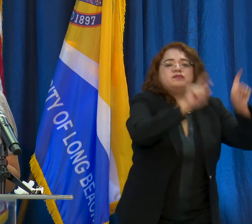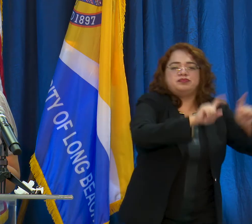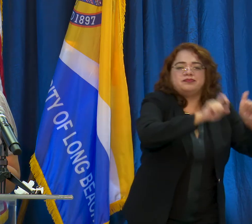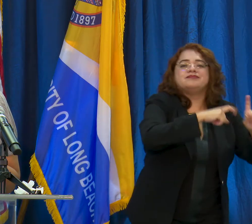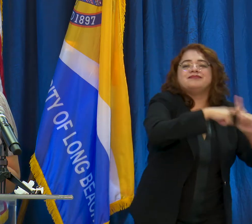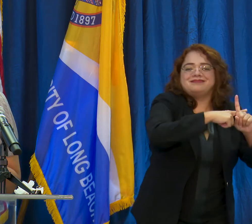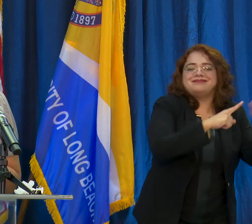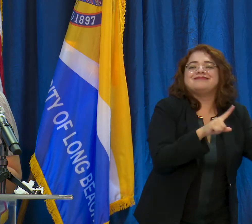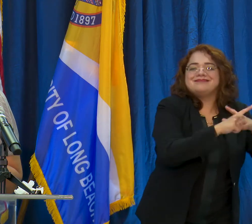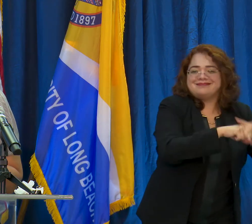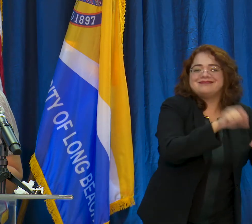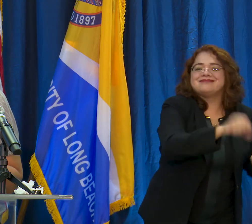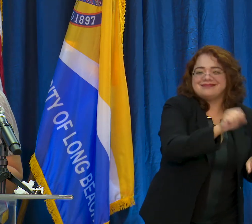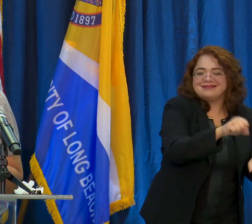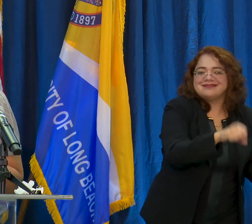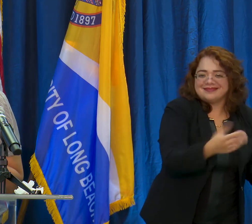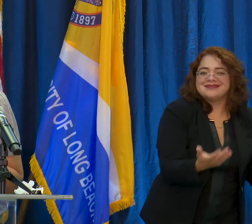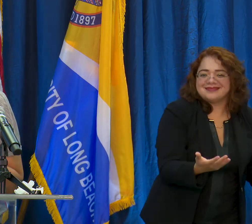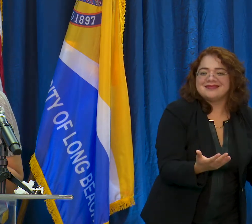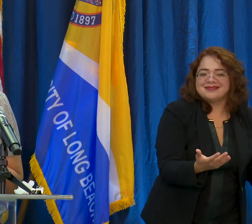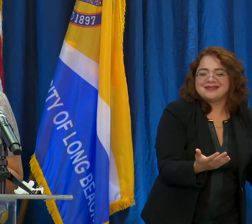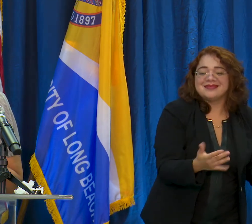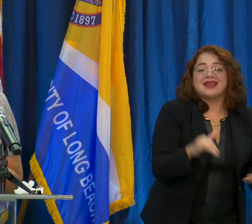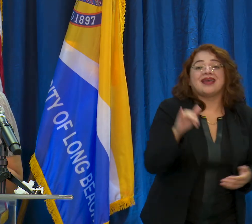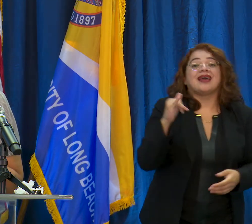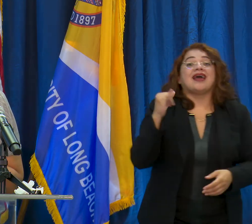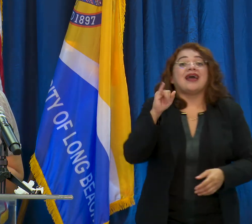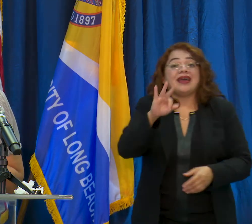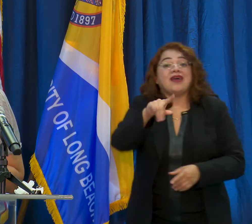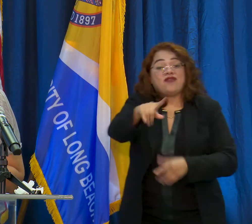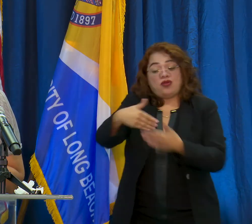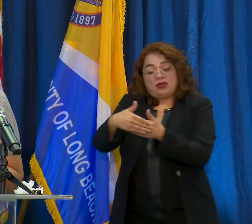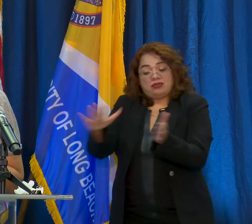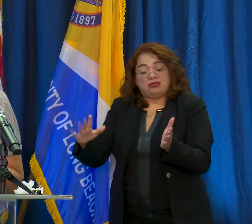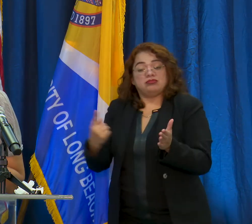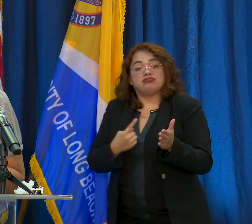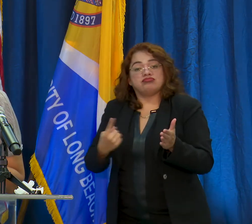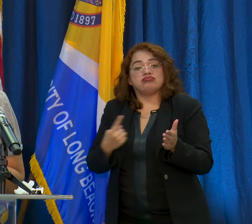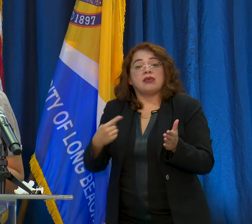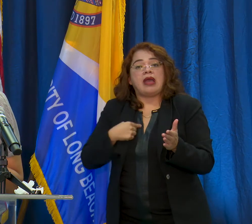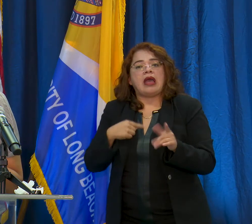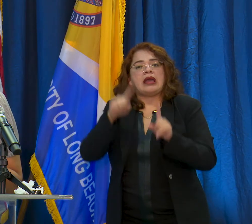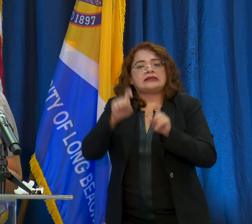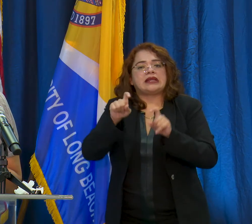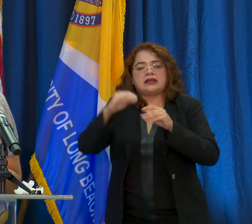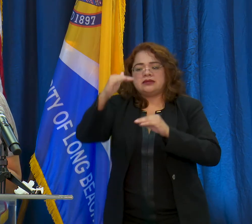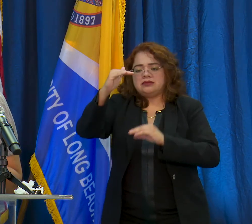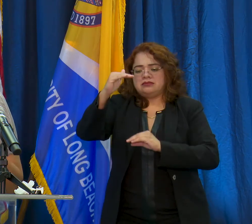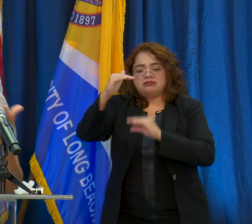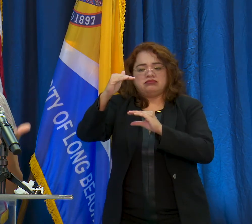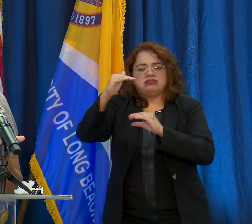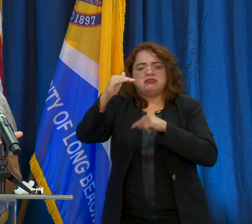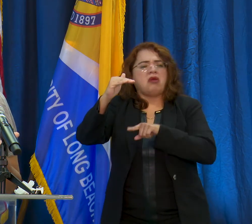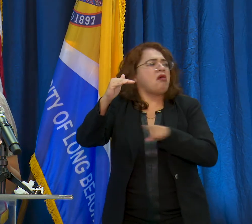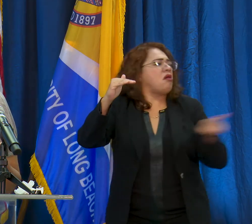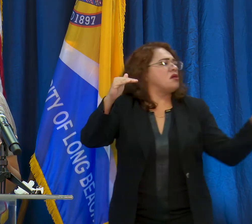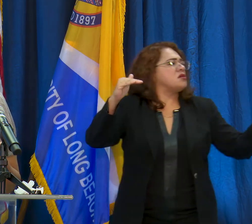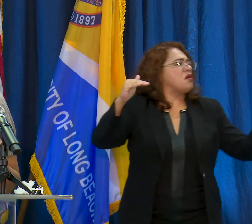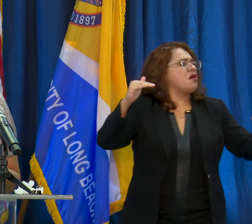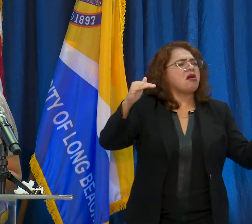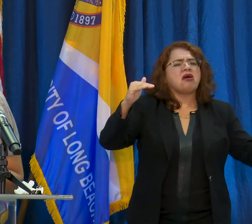if it's positive, it helps. Then we know that yes, you're infected